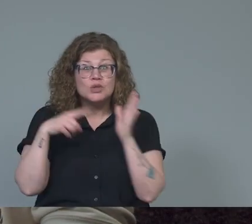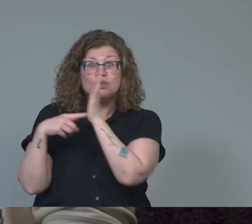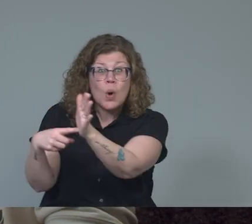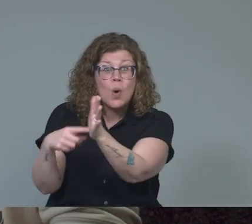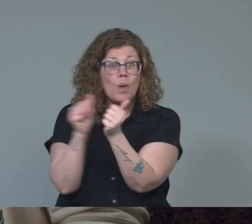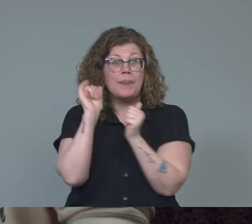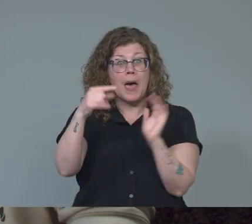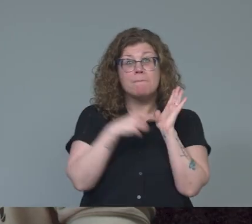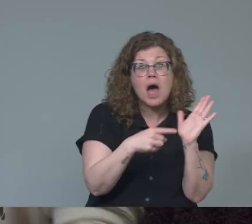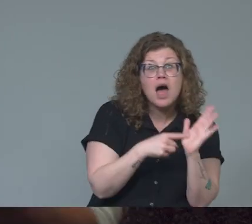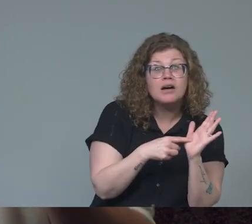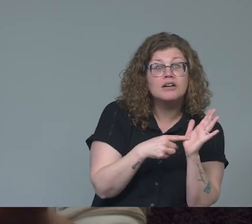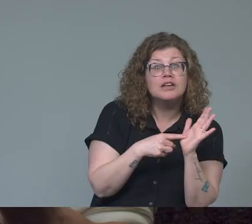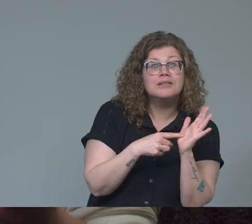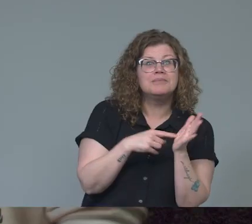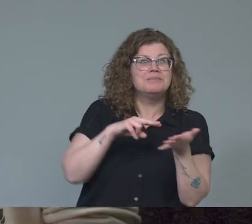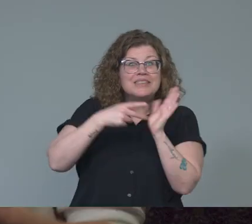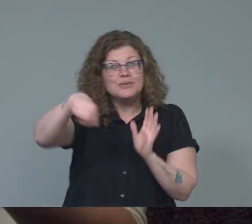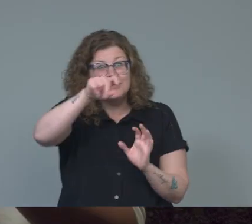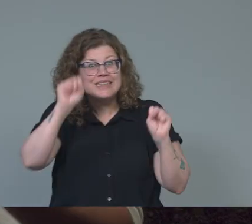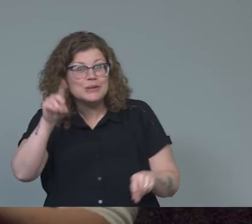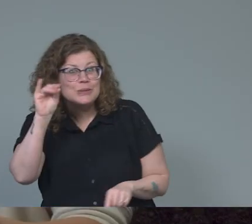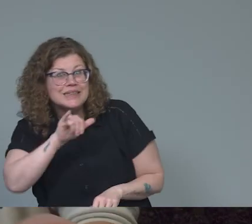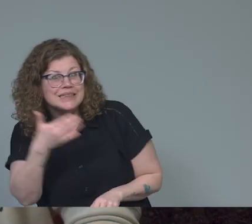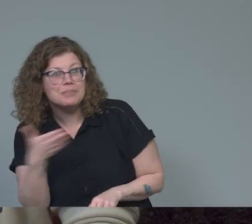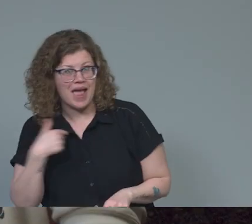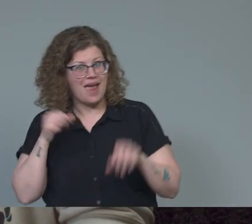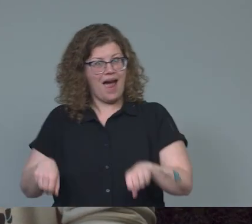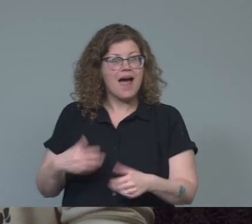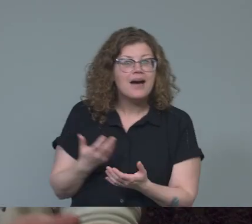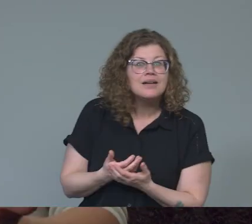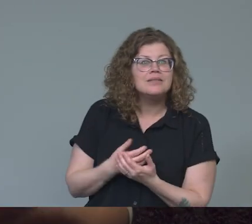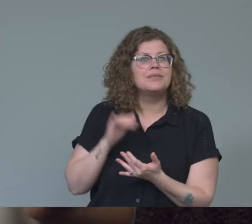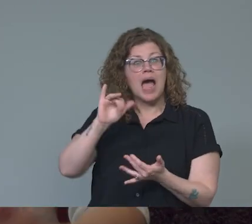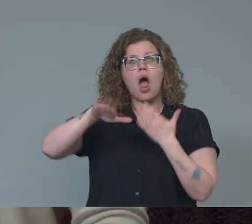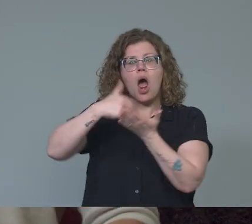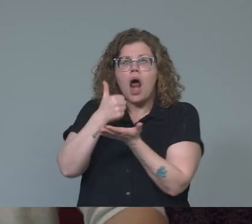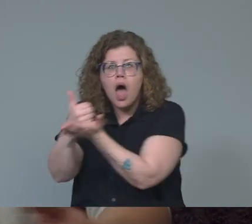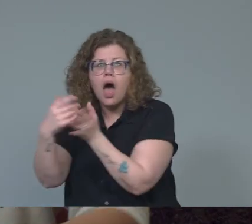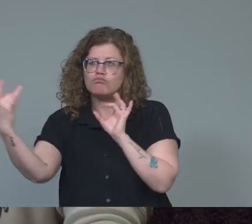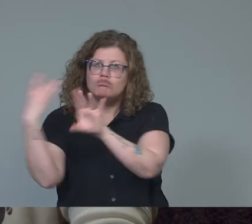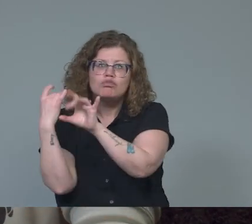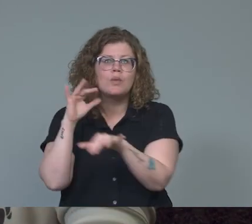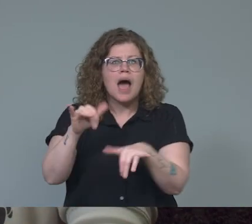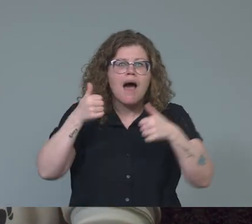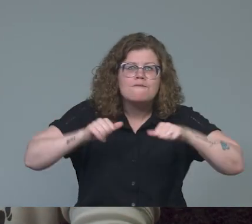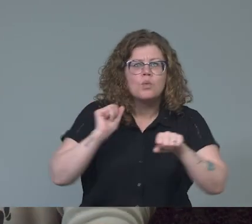that kind of do it all. We just have to hand him a piece of paper, a napkin, saying this is my idea, And like, all right, well, we'll come back in a week or two.